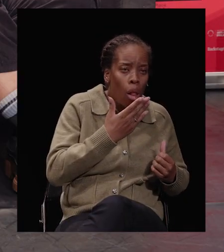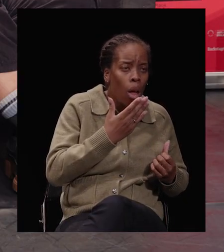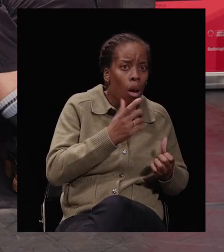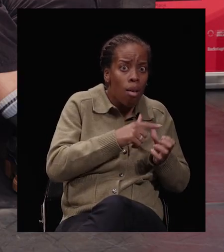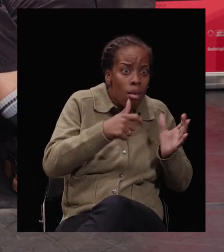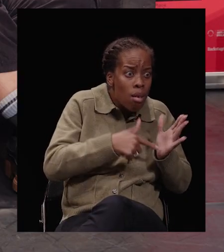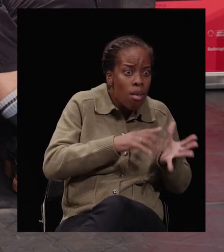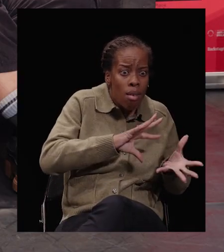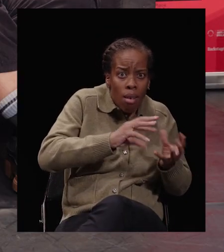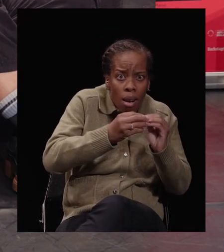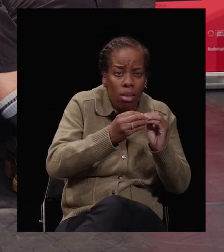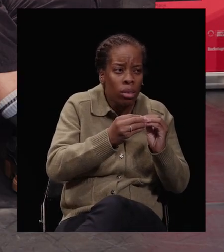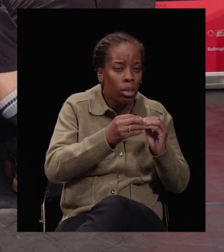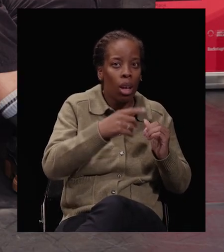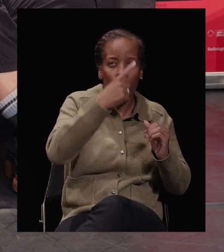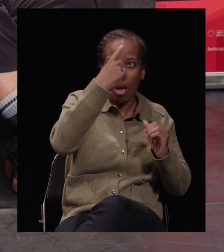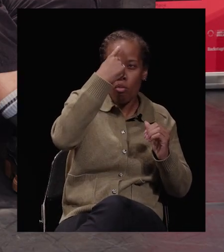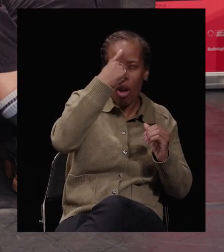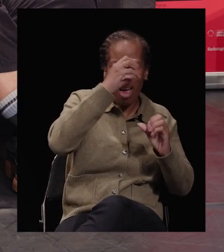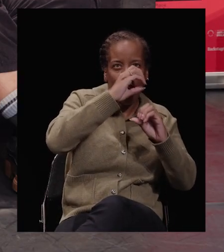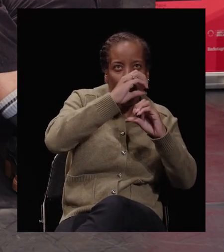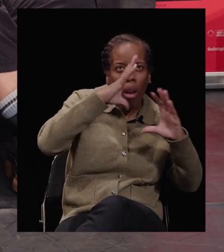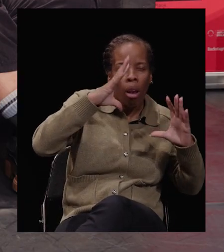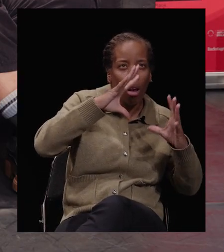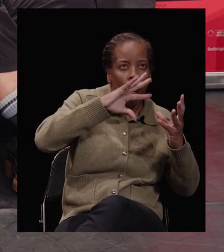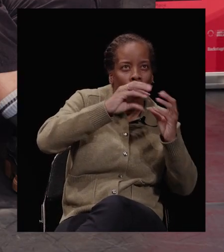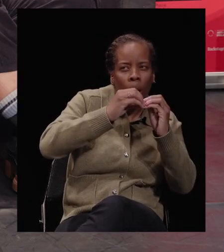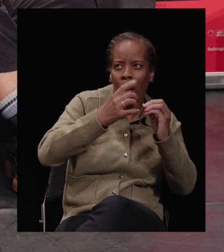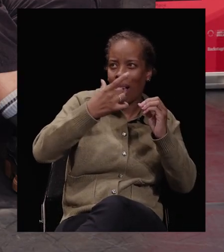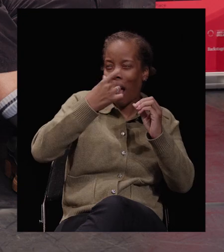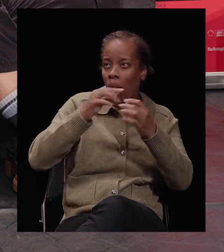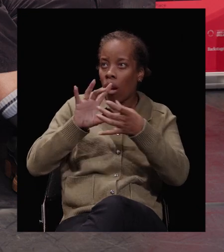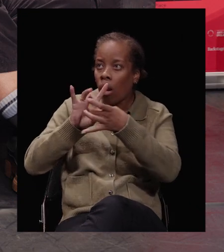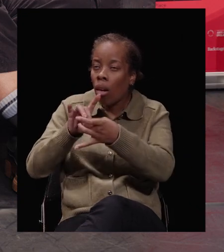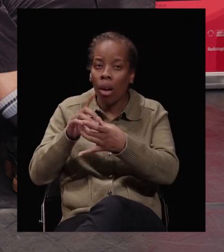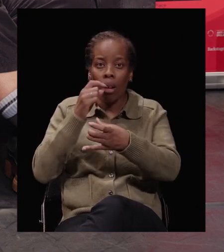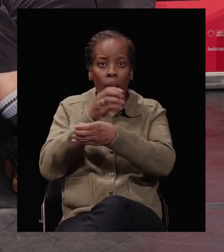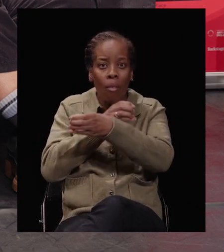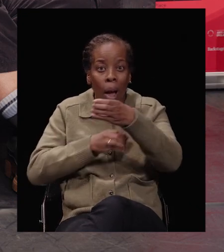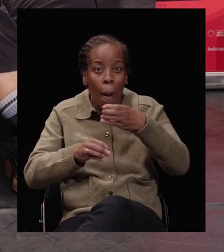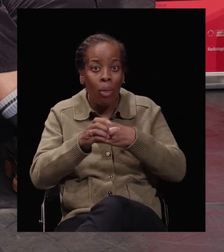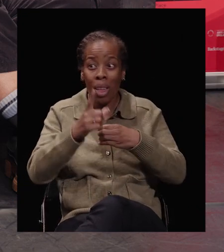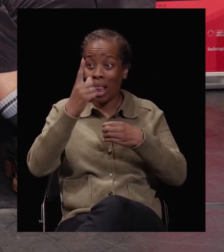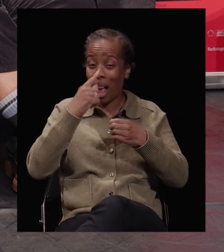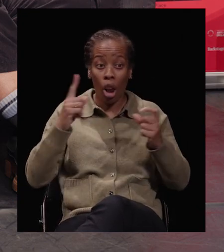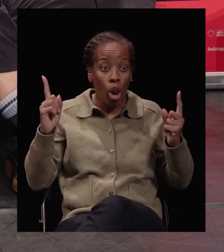to be creative thinkers, to have empathy, to collaborate, to be, you know.